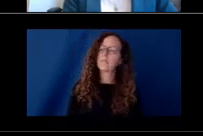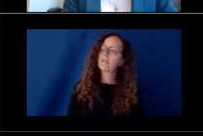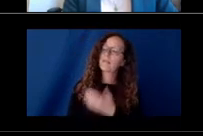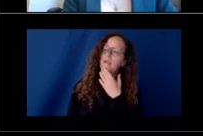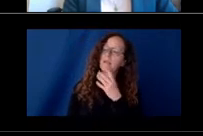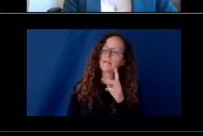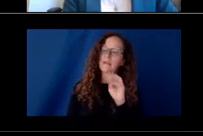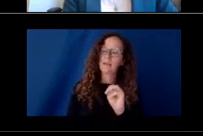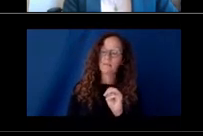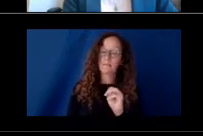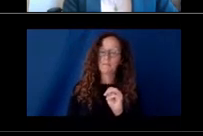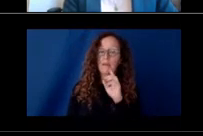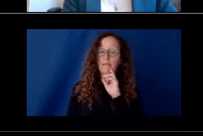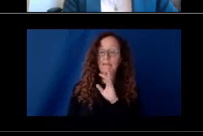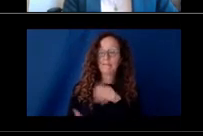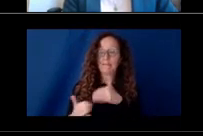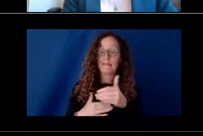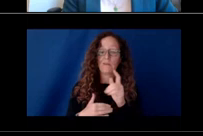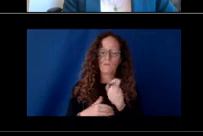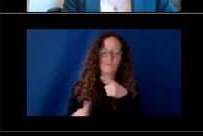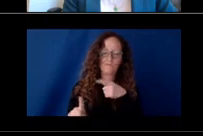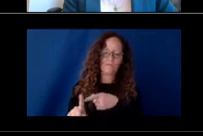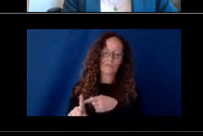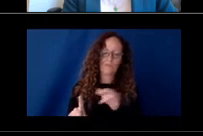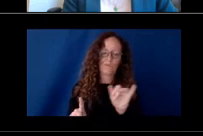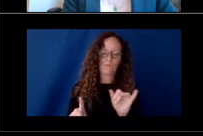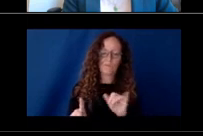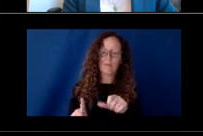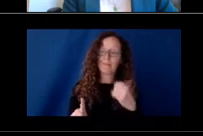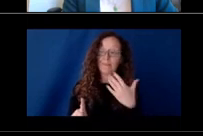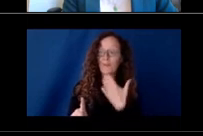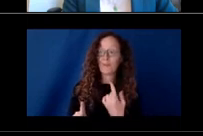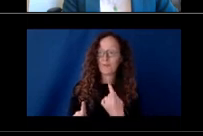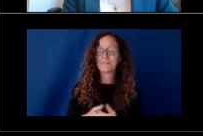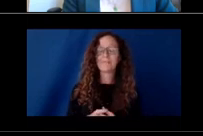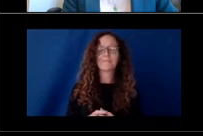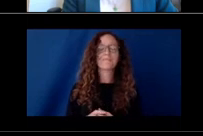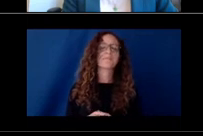falls to you as well. It's another good one. It’s asking, is there a way to access